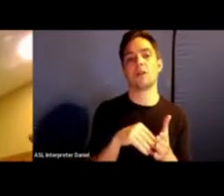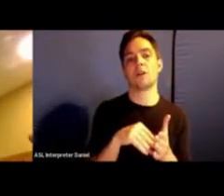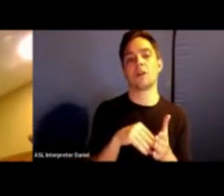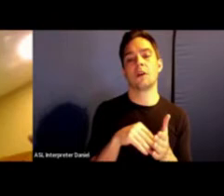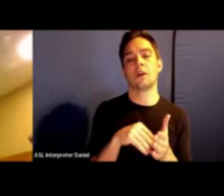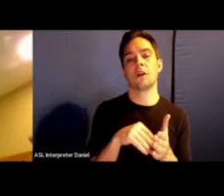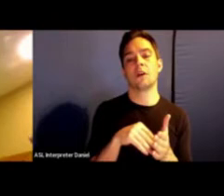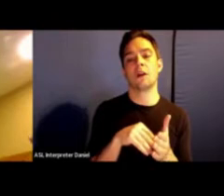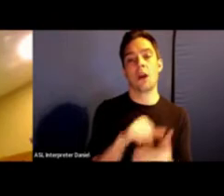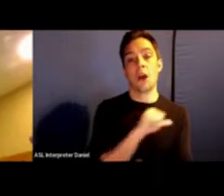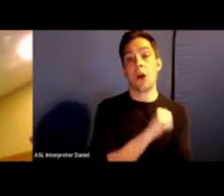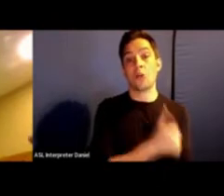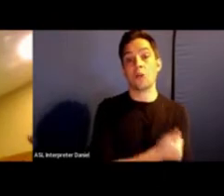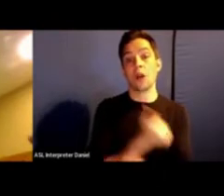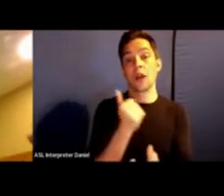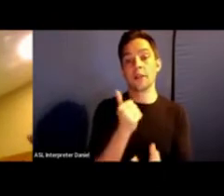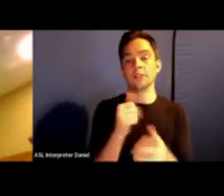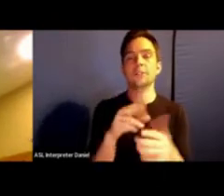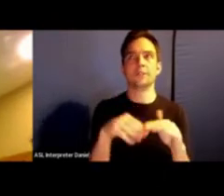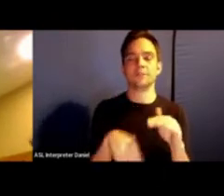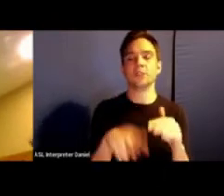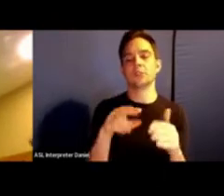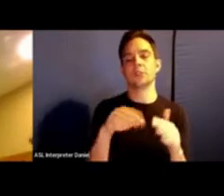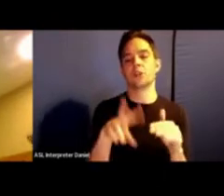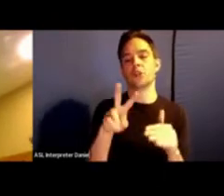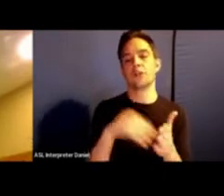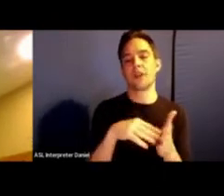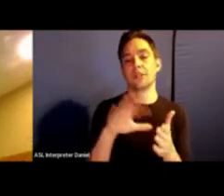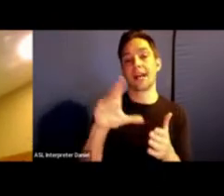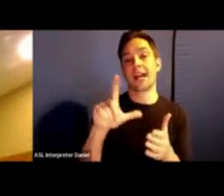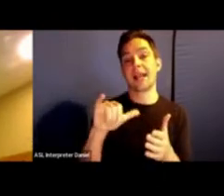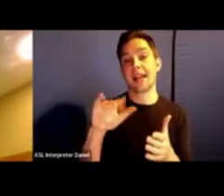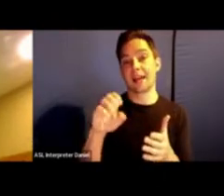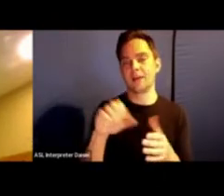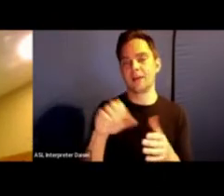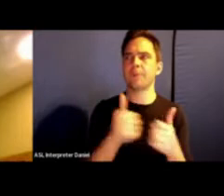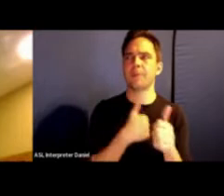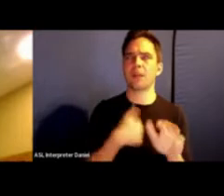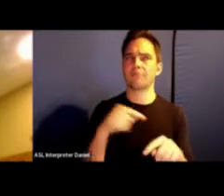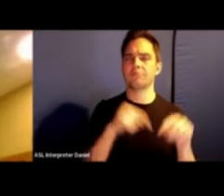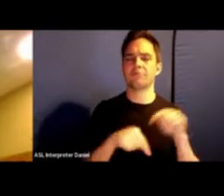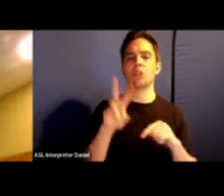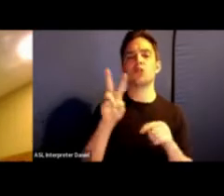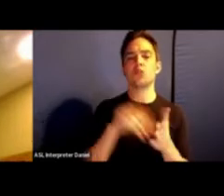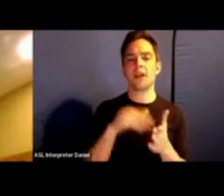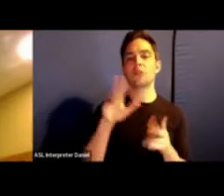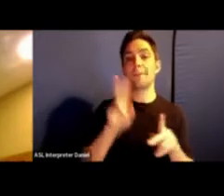Authorize I'm sorry, 2000 claims or I apologize 2000 people using